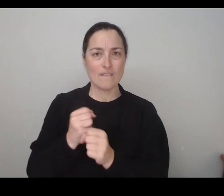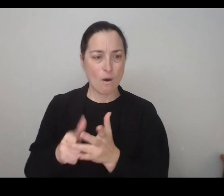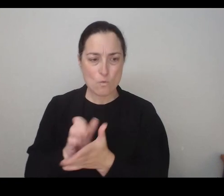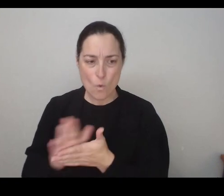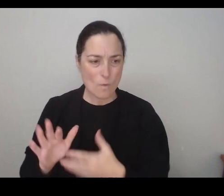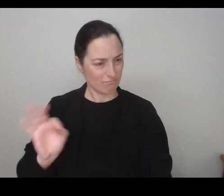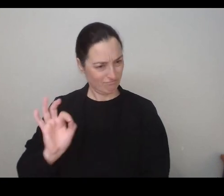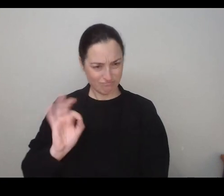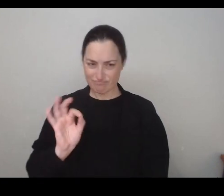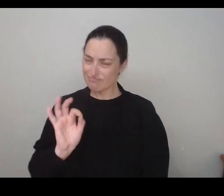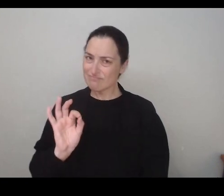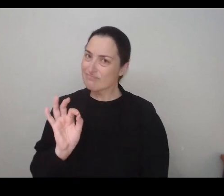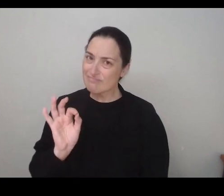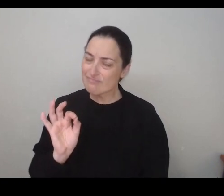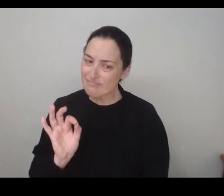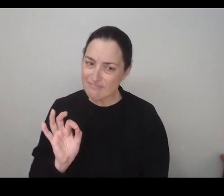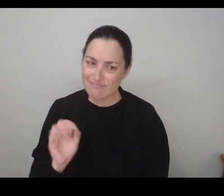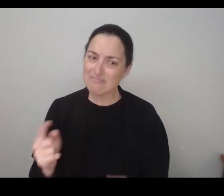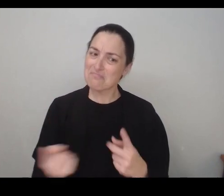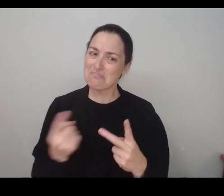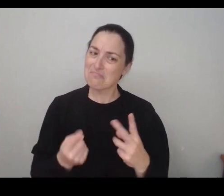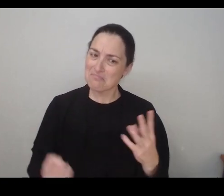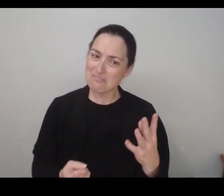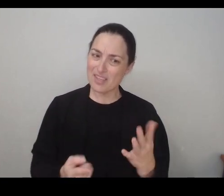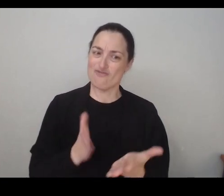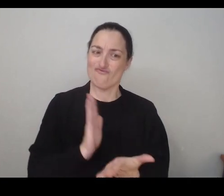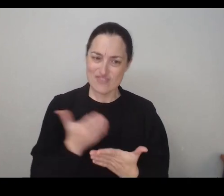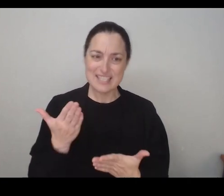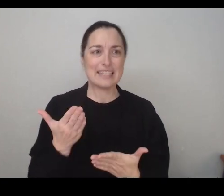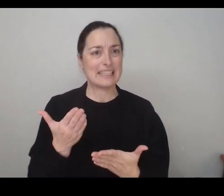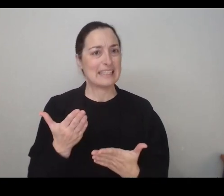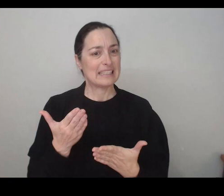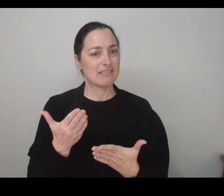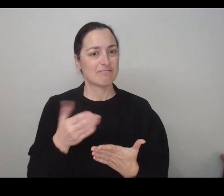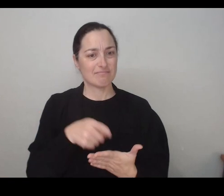And it's something we see very obviously, I would say, in the paintings he did at that moment,